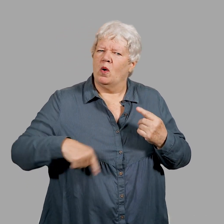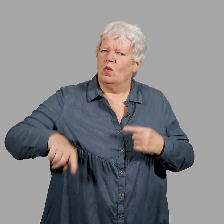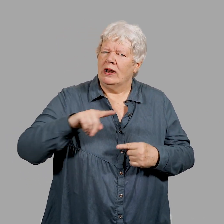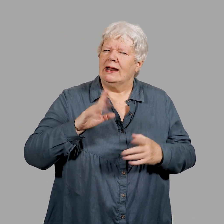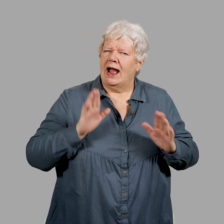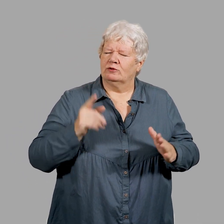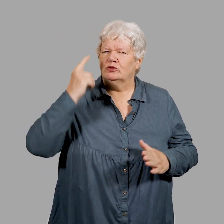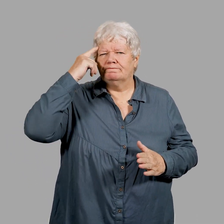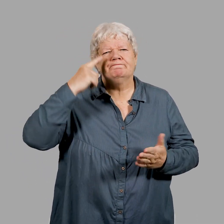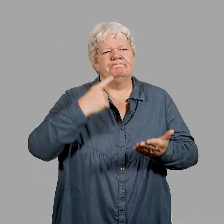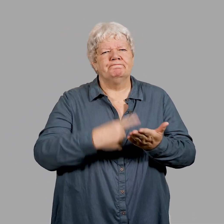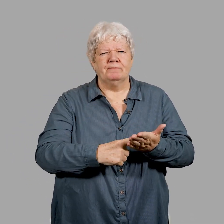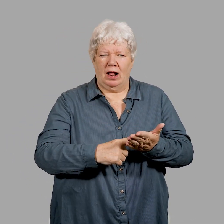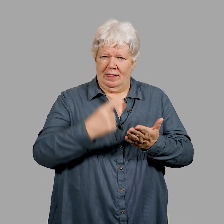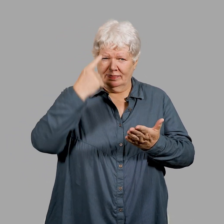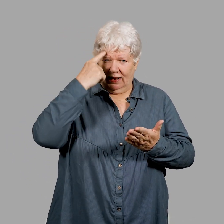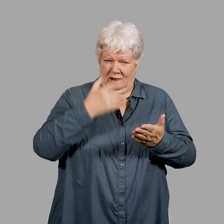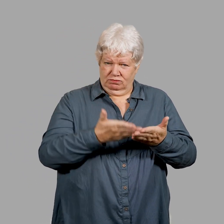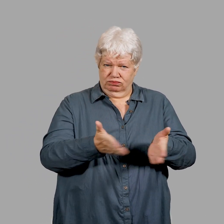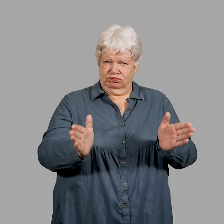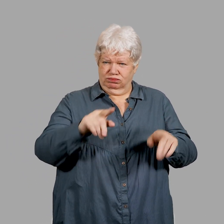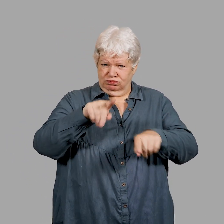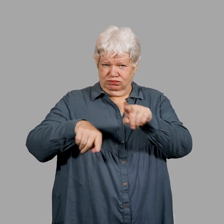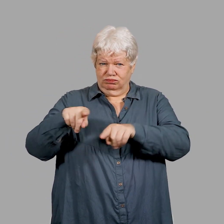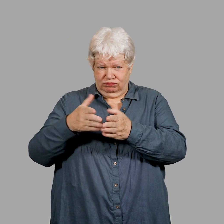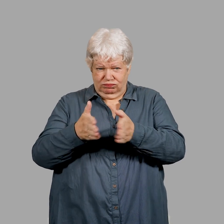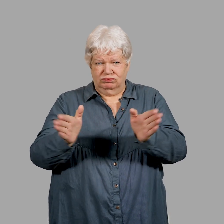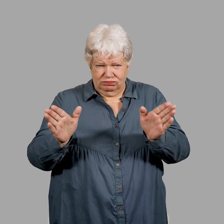This was a conscious decision to reflect the wide-ranging nature